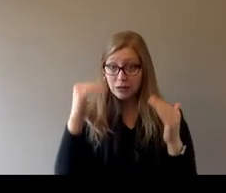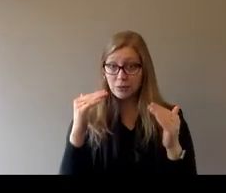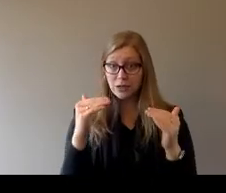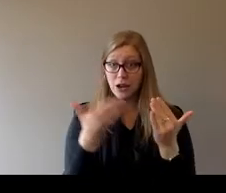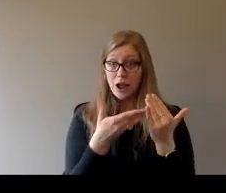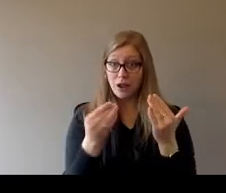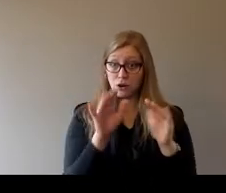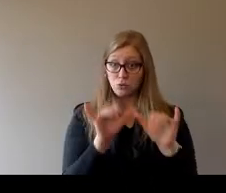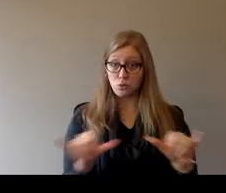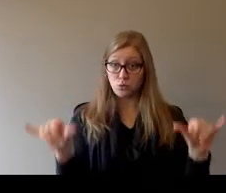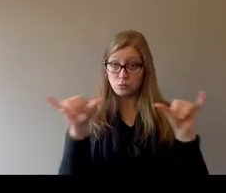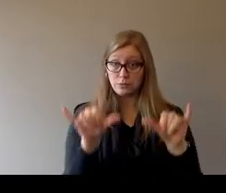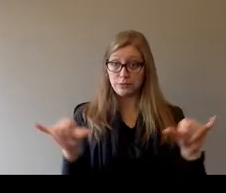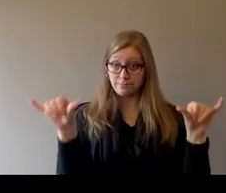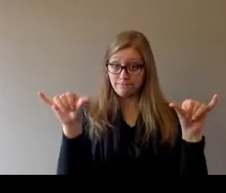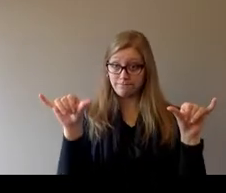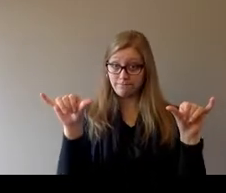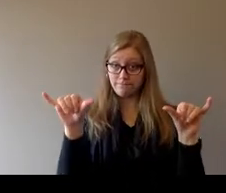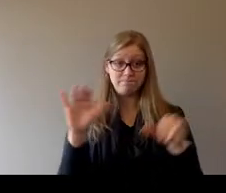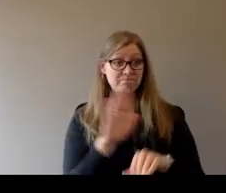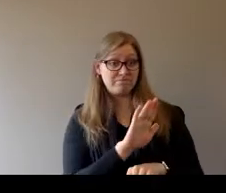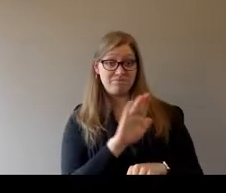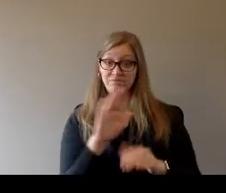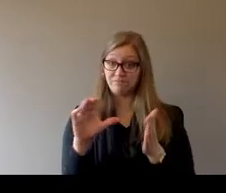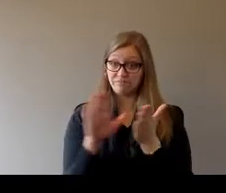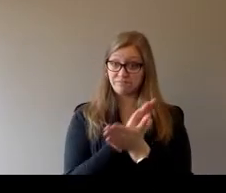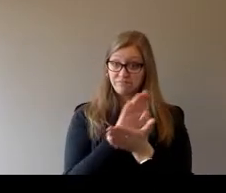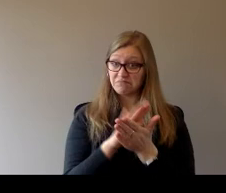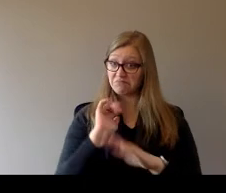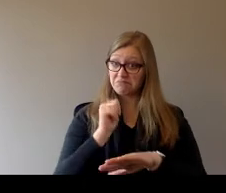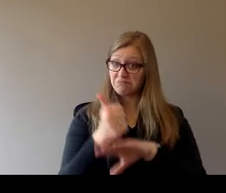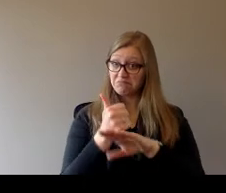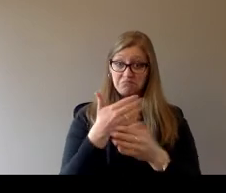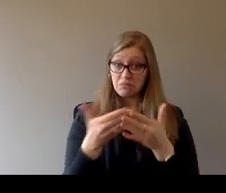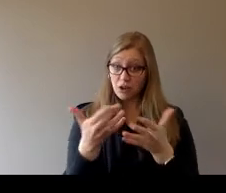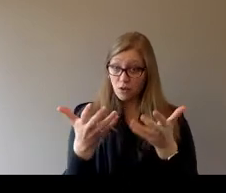Now you can set up your notes however you like, if you want to do Cornell Notes style,